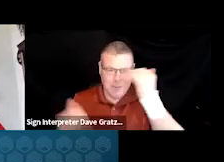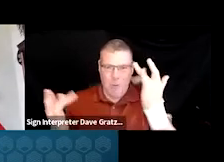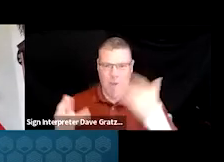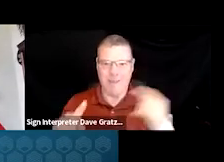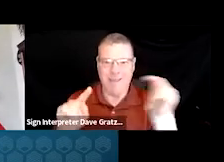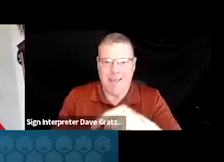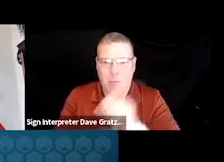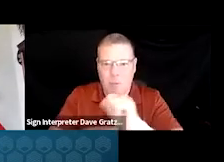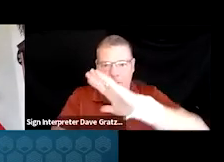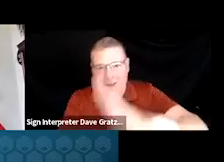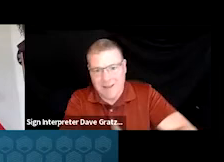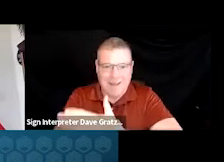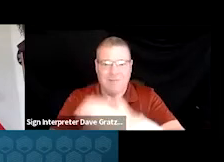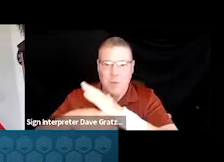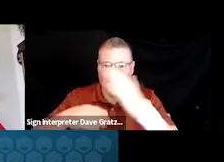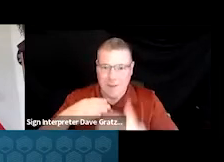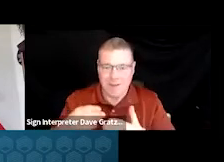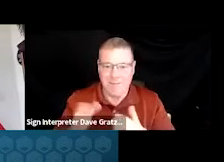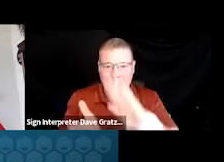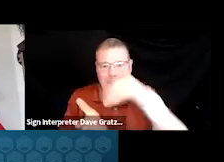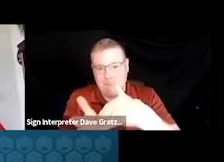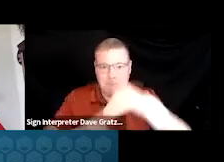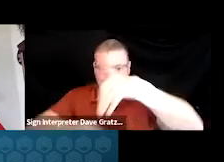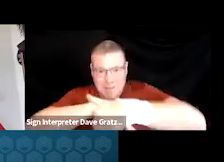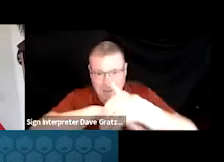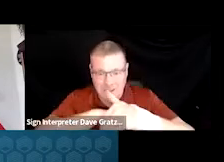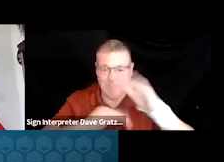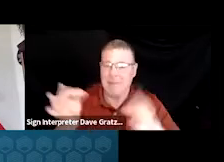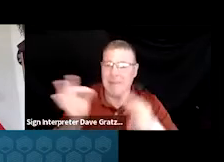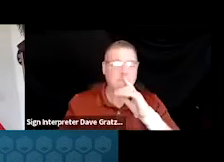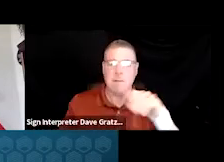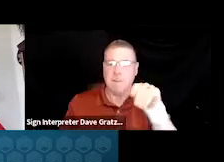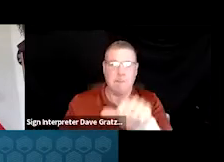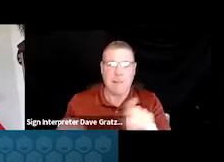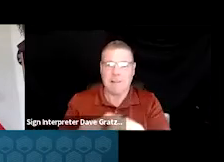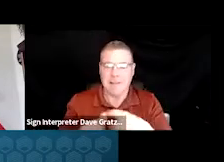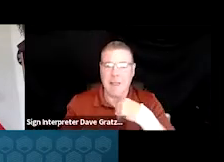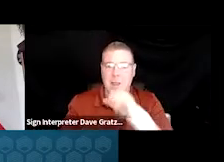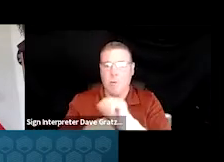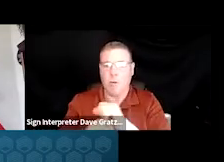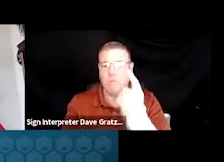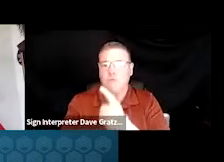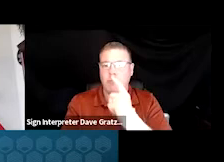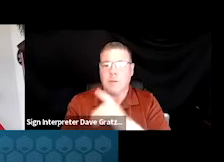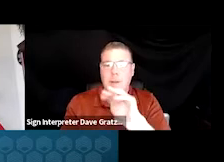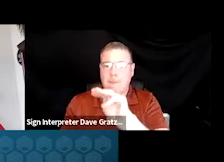these like evening, weekend, middle of the night shifts, if it's just gonna pay the same as I can go work a regular Monday through Friday shift,